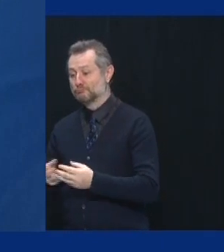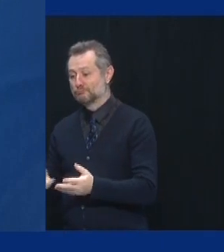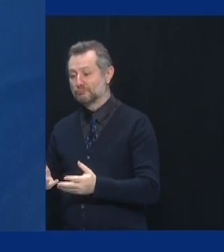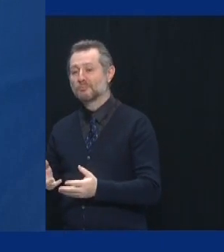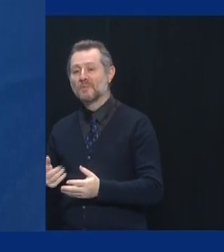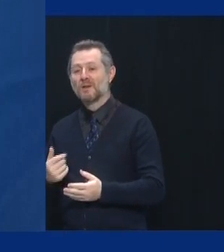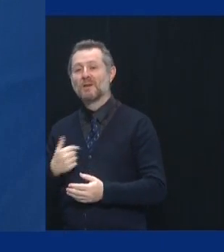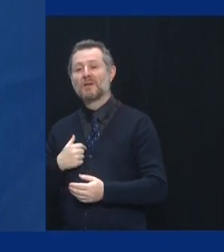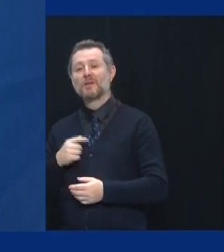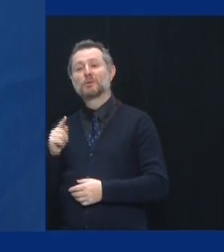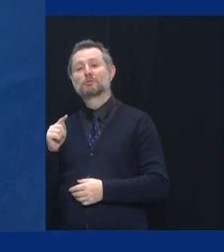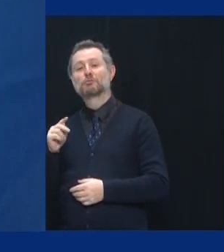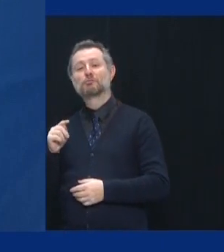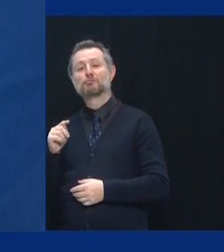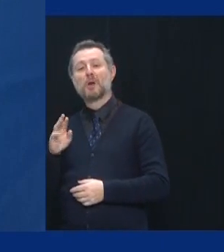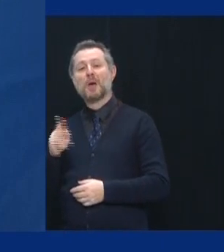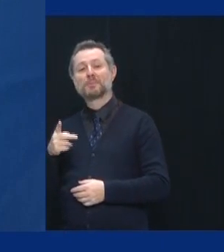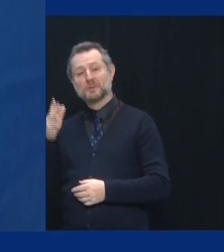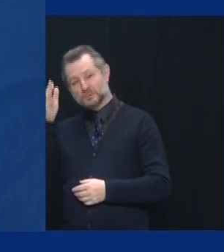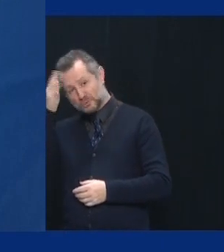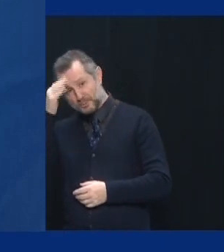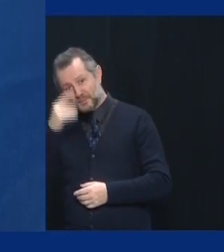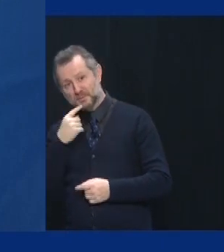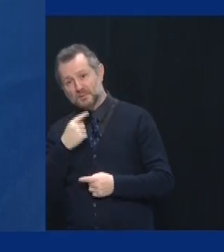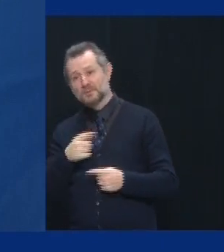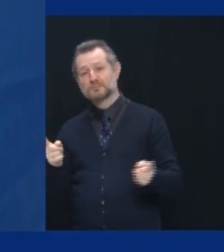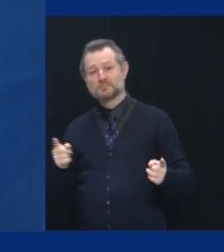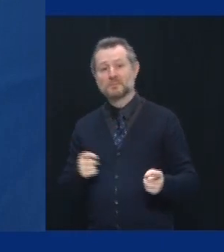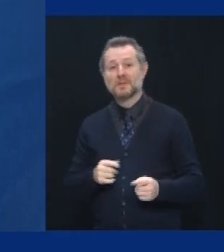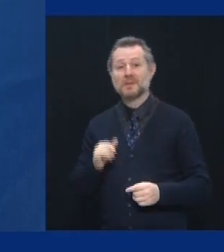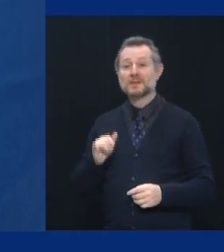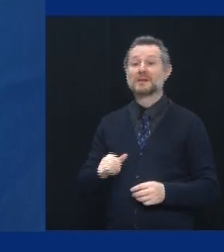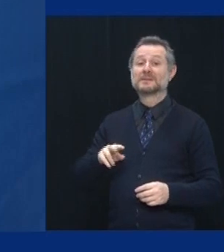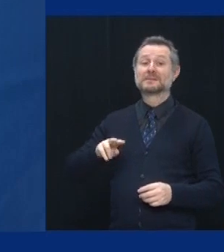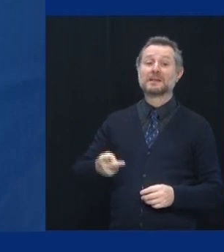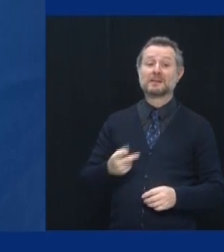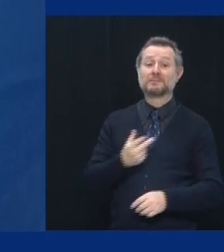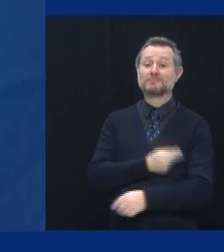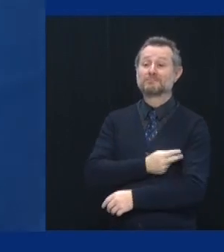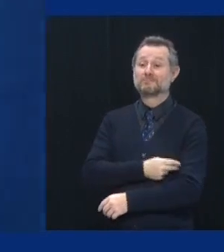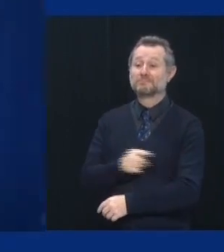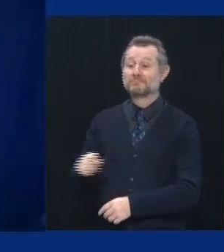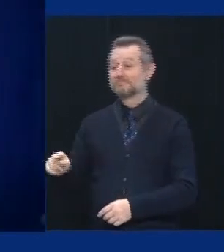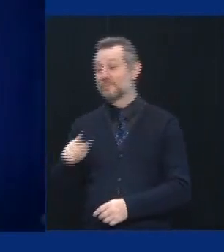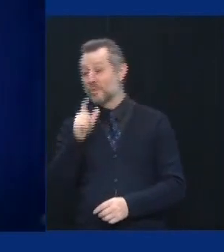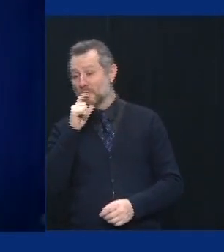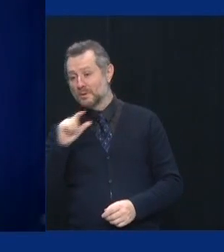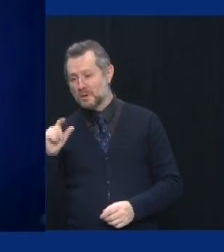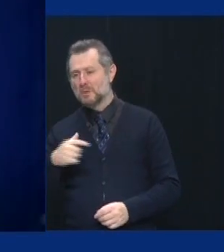A SUPPLY, AND THEN WE DISTRIBUTE THE SUPPLY. TRUMP ADMINISTRATION ANNOUNCED